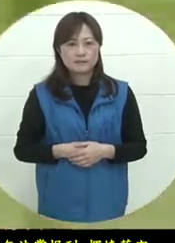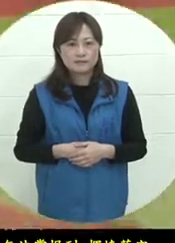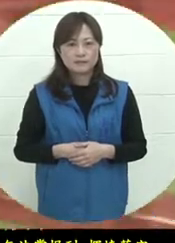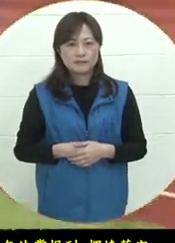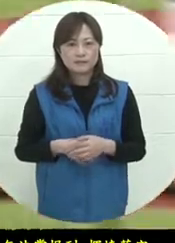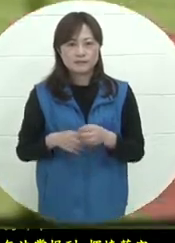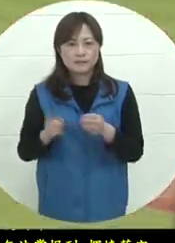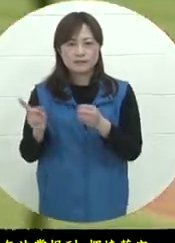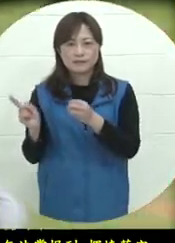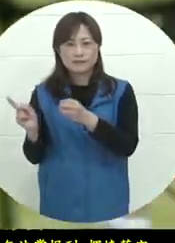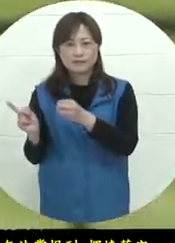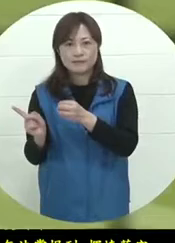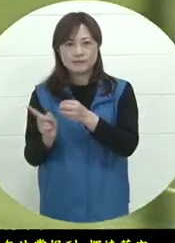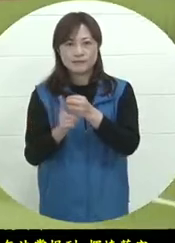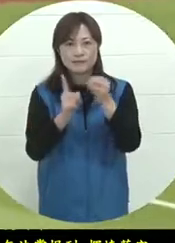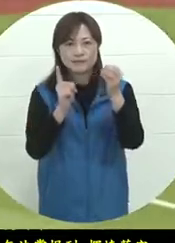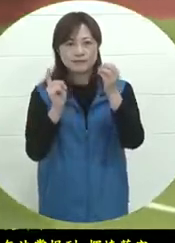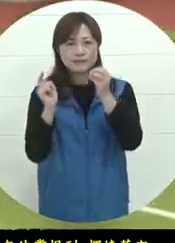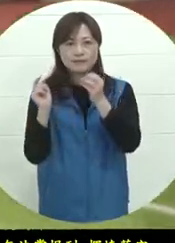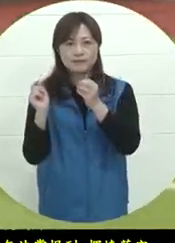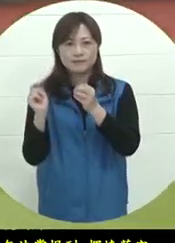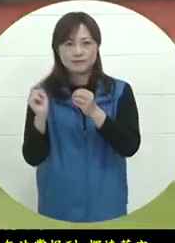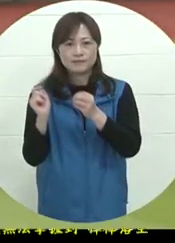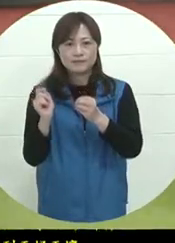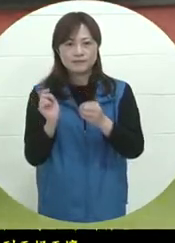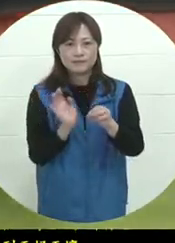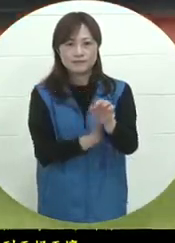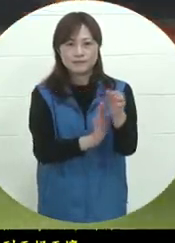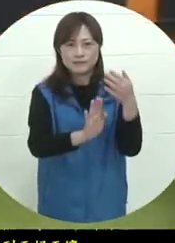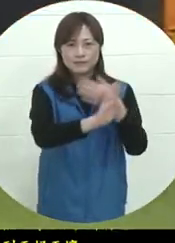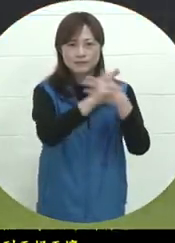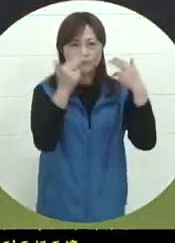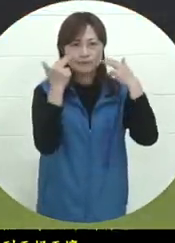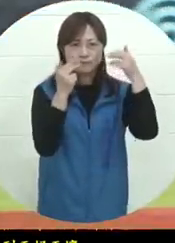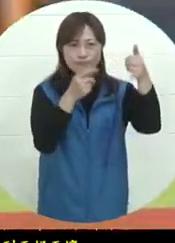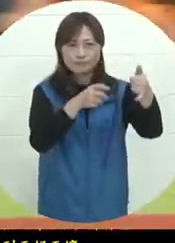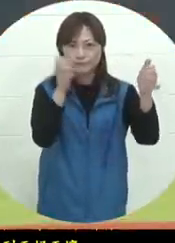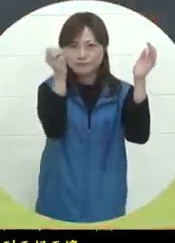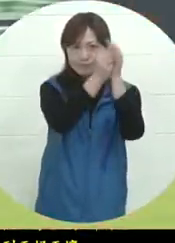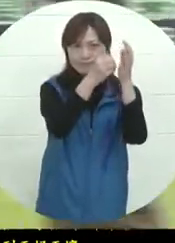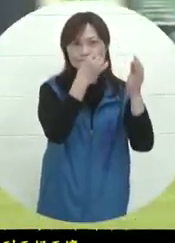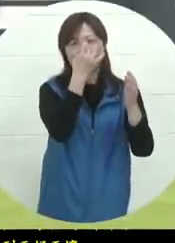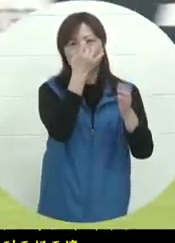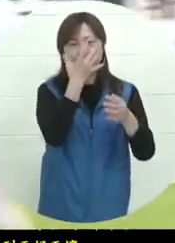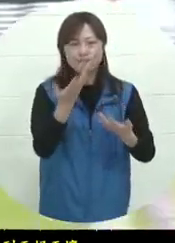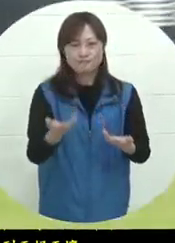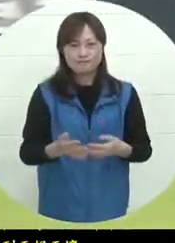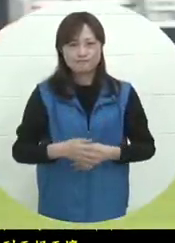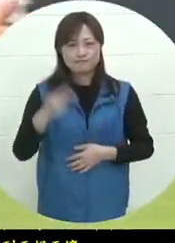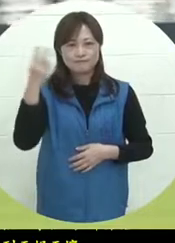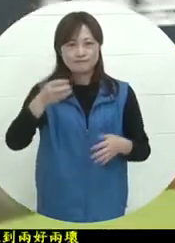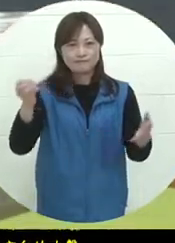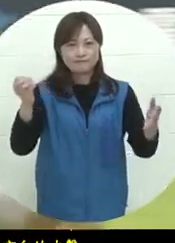and an attack in the opposite direction were seen to see if the left hand had a chance to contribute. In the end , the ball was not caught. The landing point was